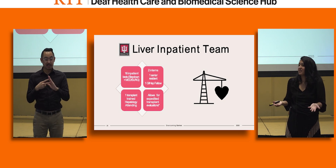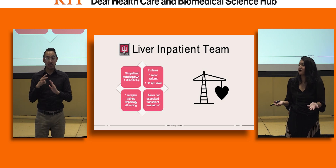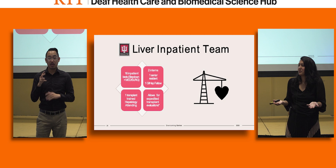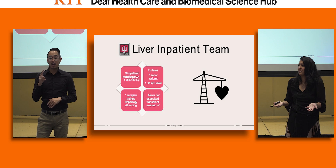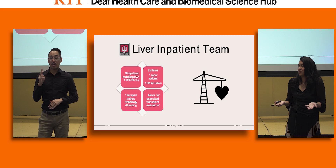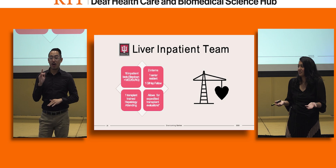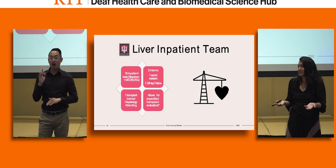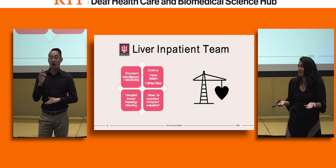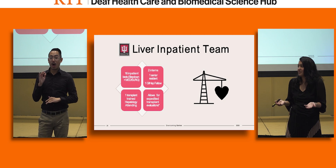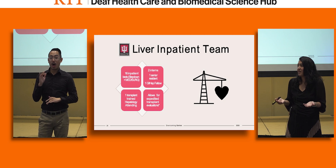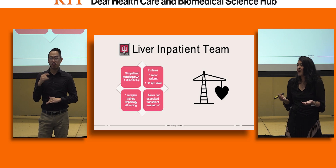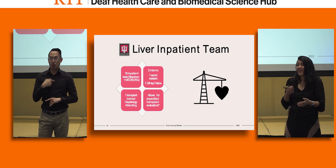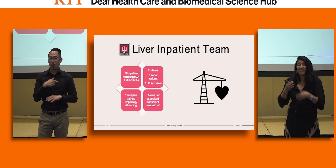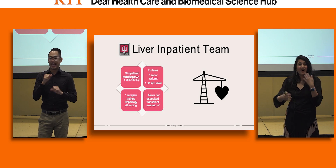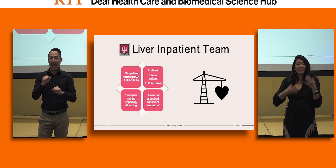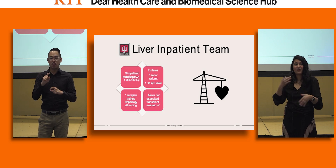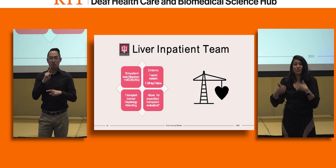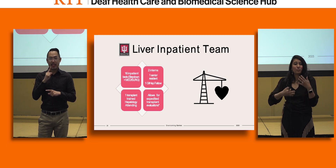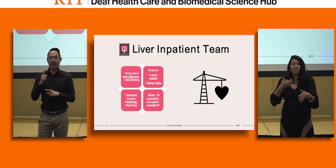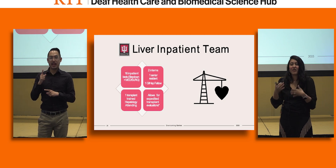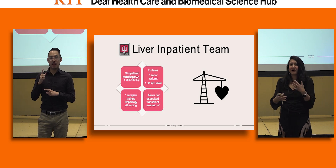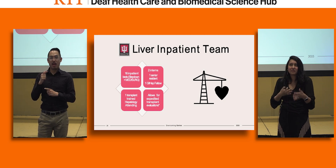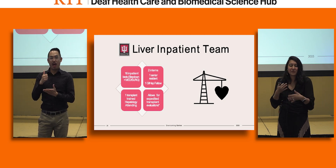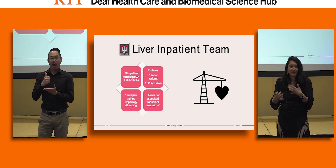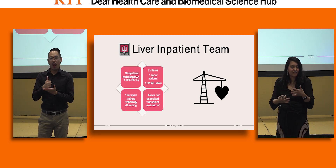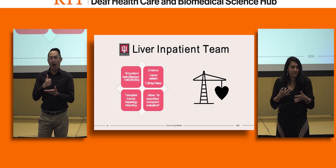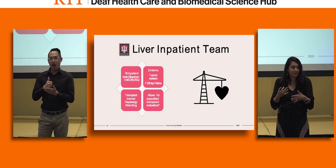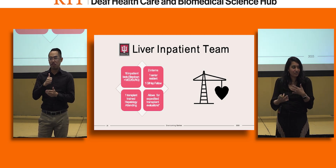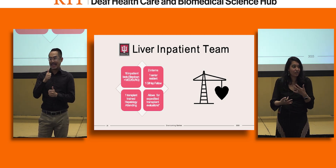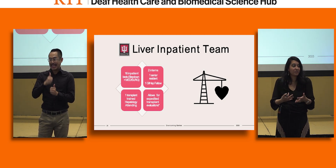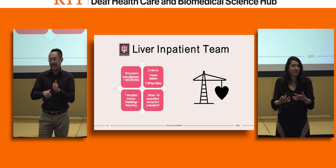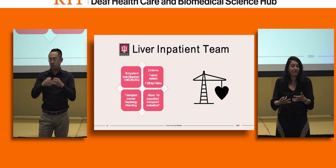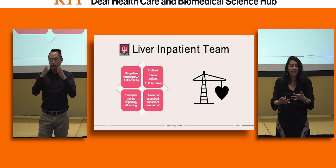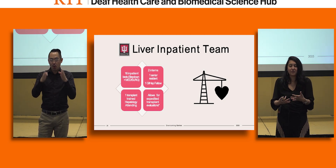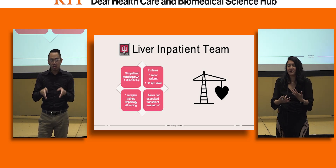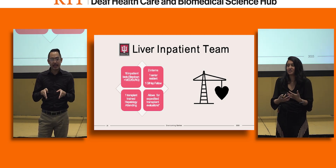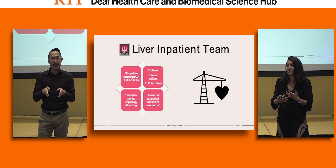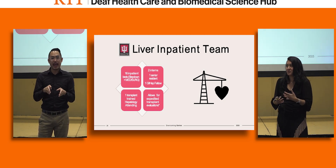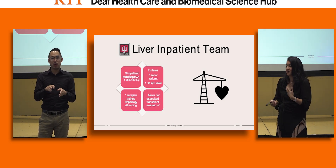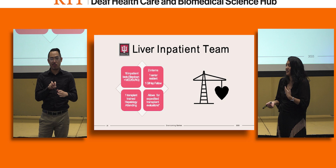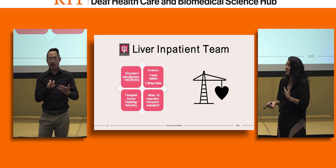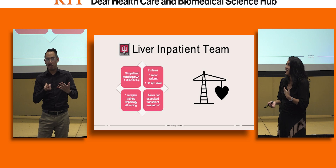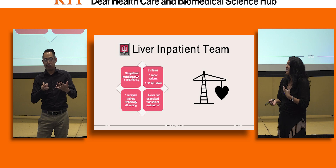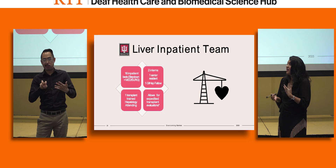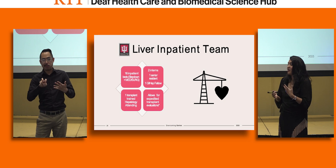with liver disease and kind of expedite their transplant evaluation and workup